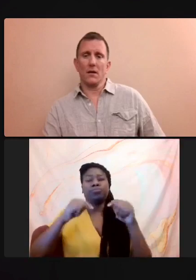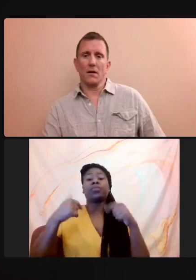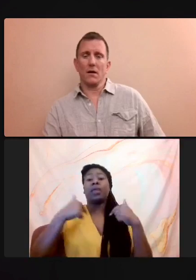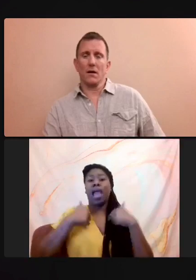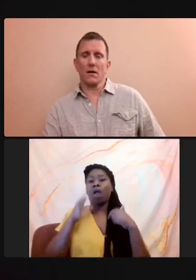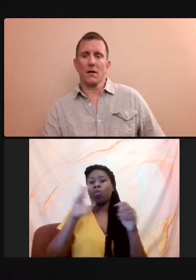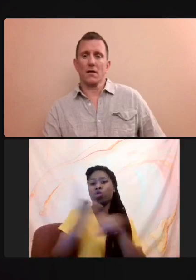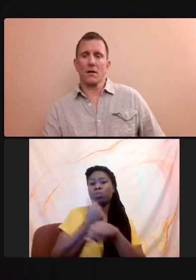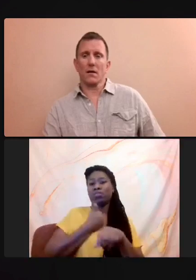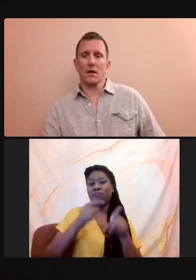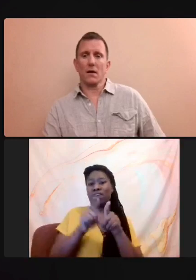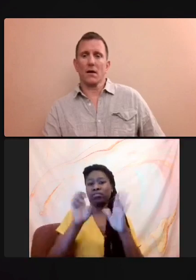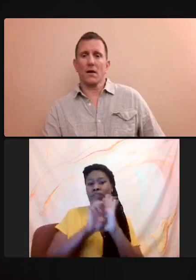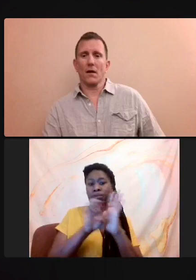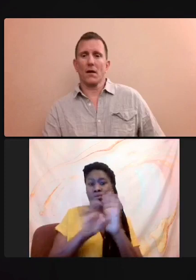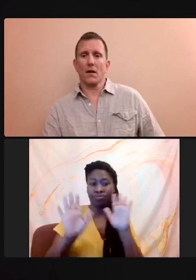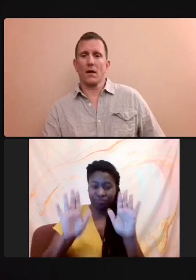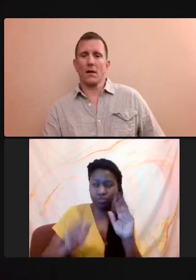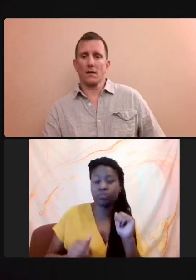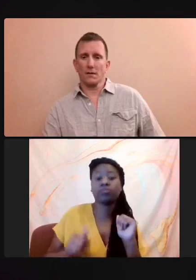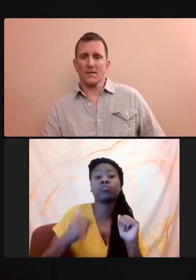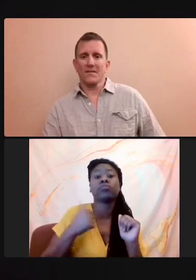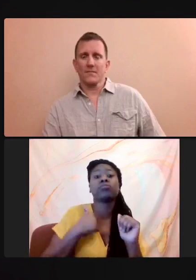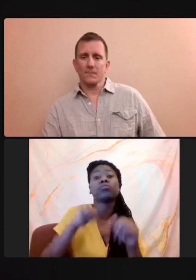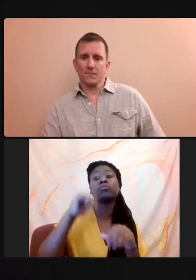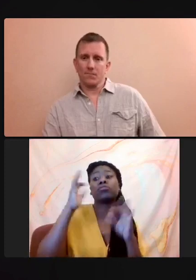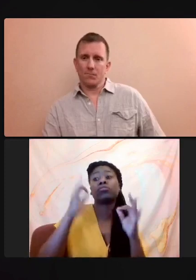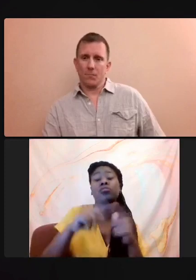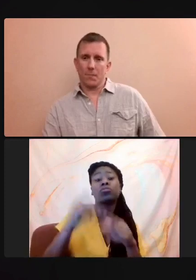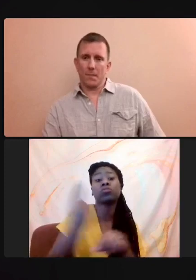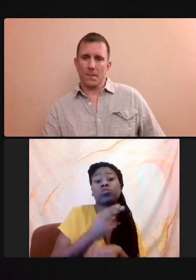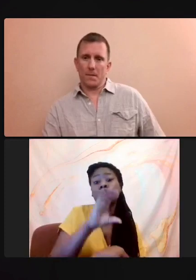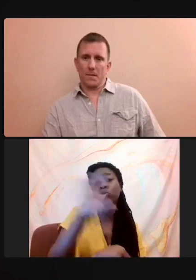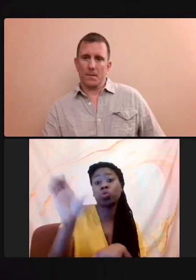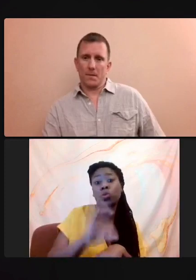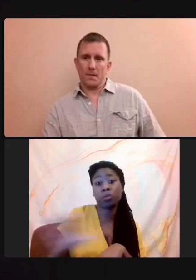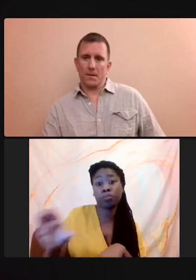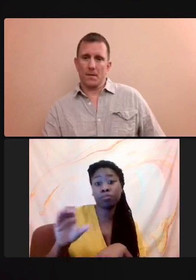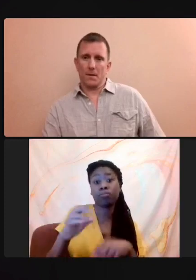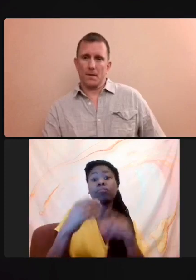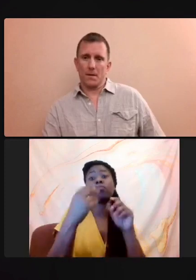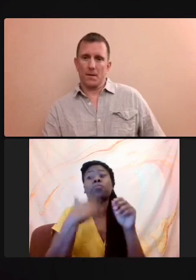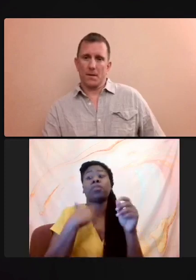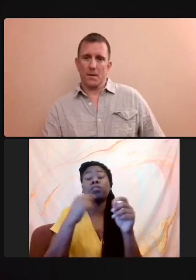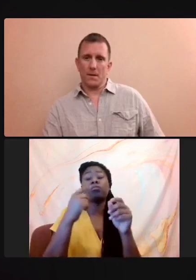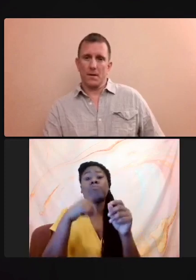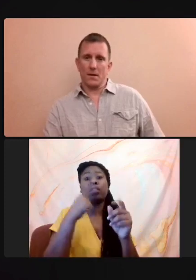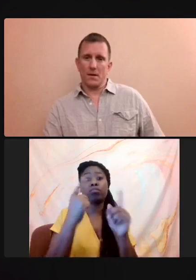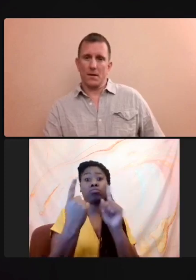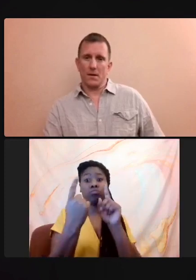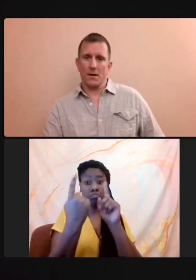Another question says Can deaf people mentor hearing interpreters on their voicing skills?